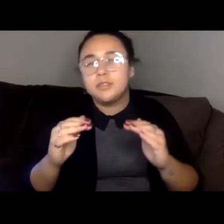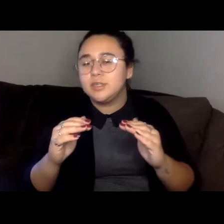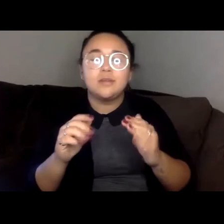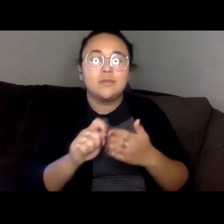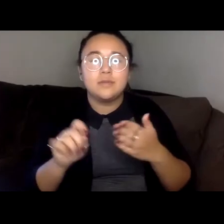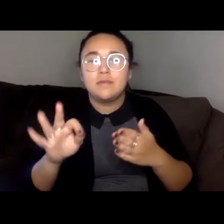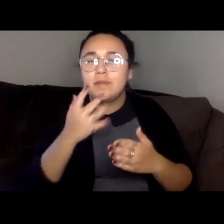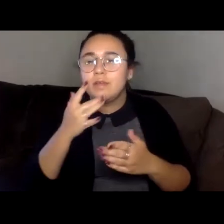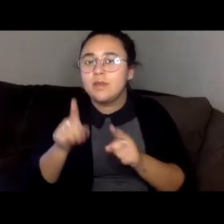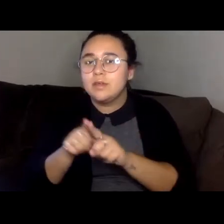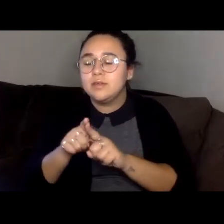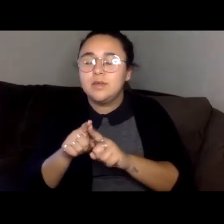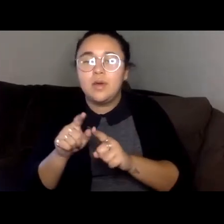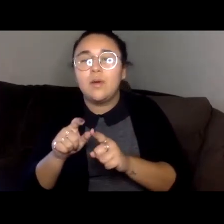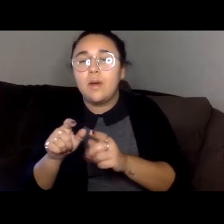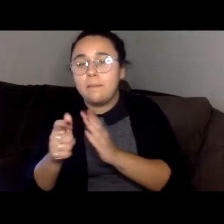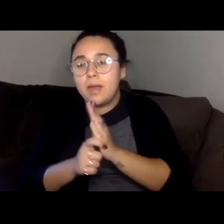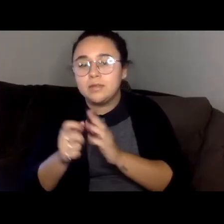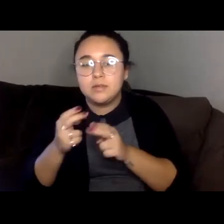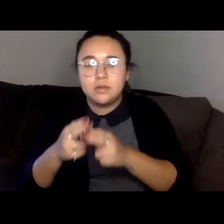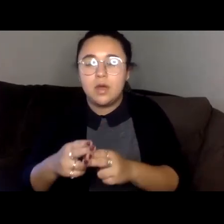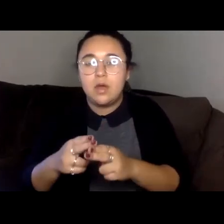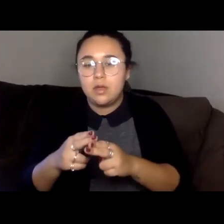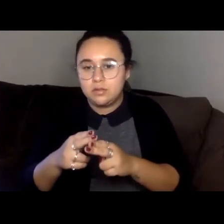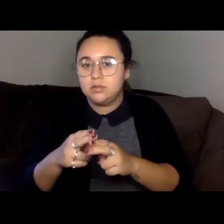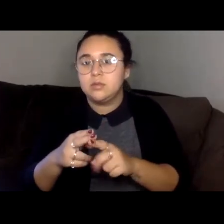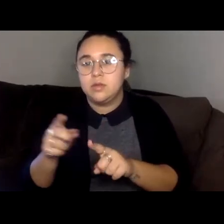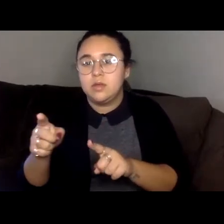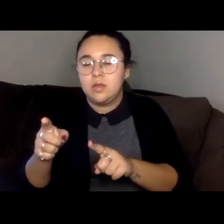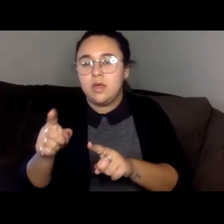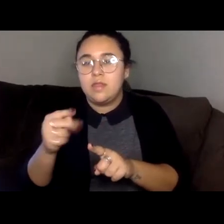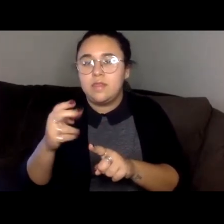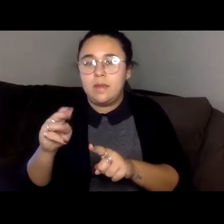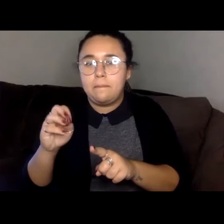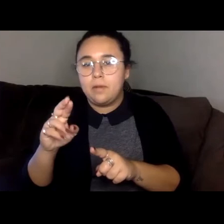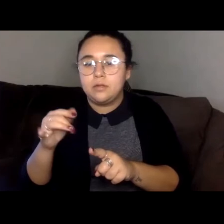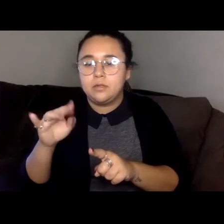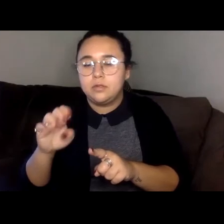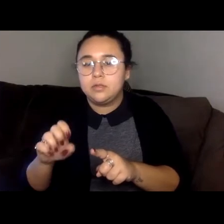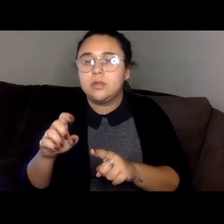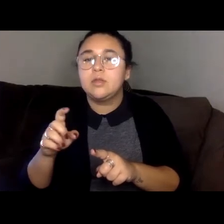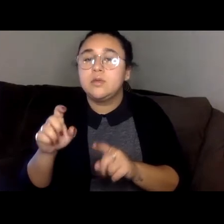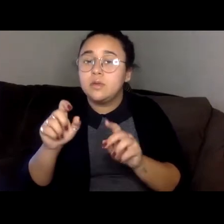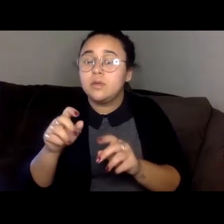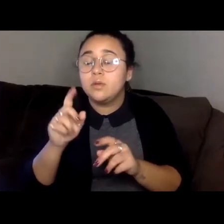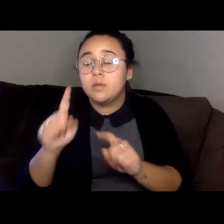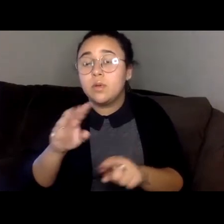called the margins, you can visit a WWE org or follow us on Twitter, Instagram and YouTube,